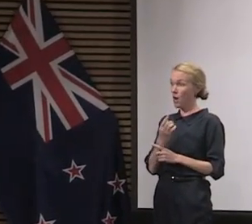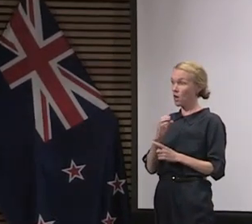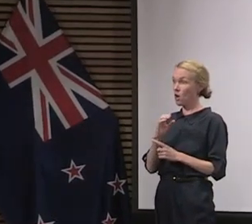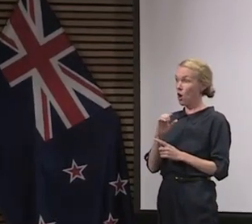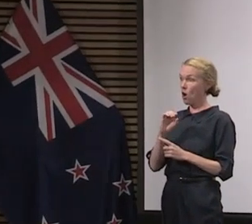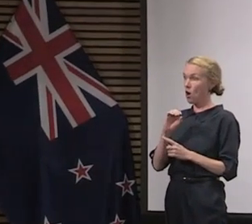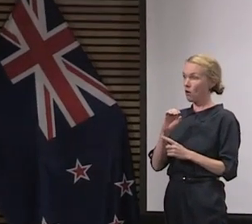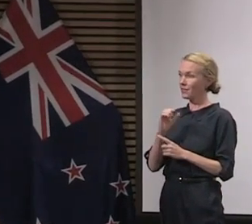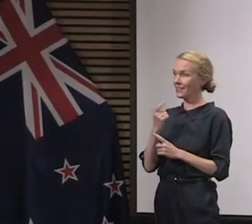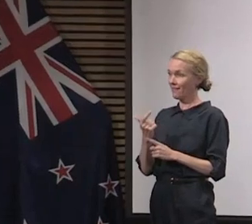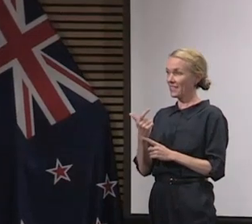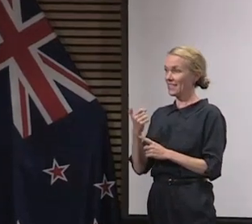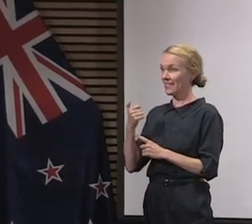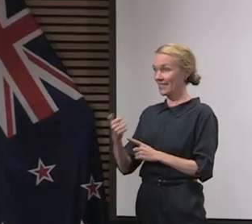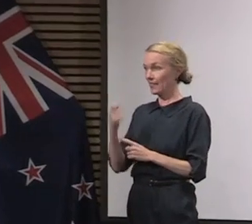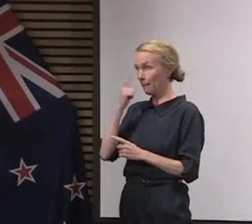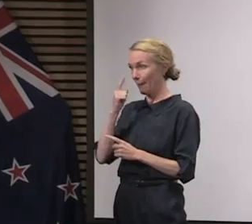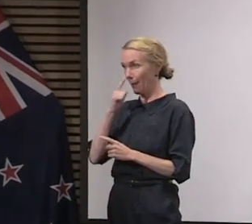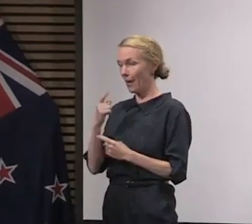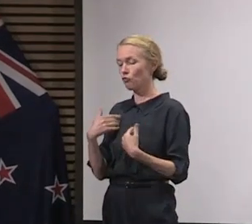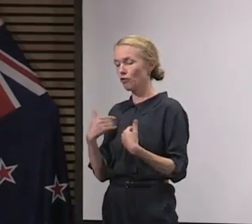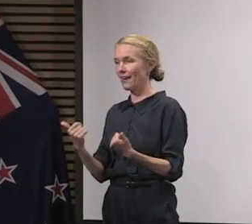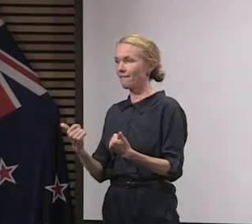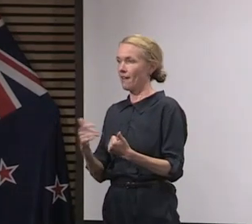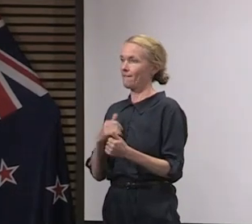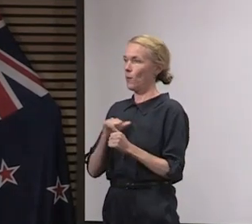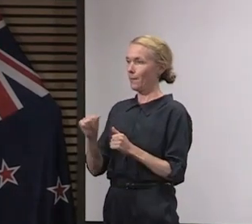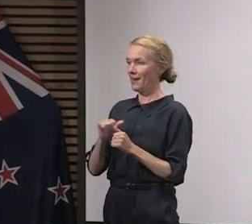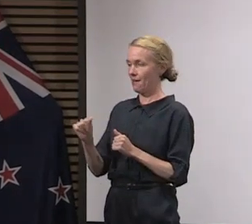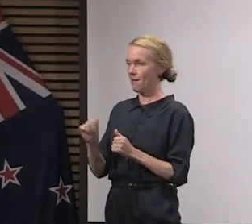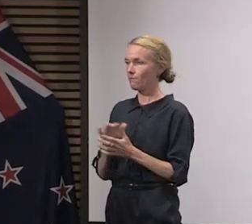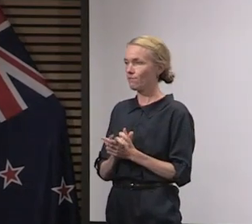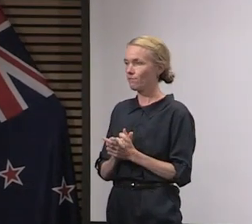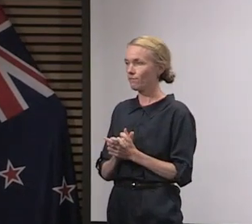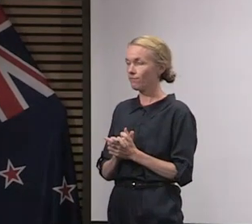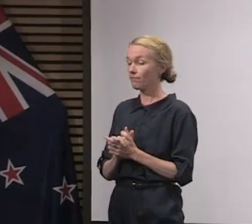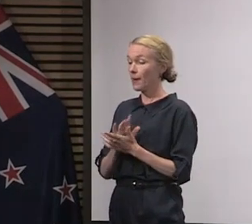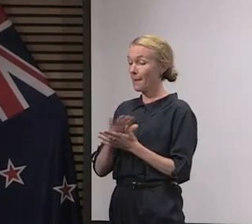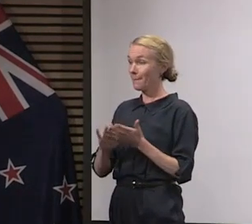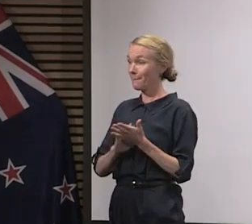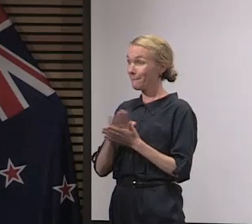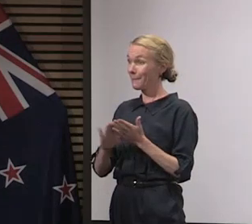additional deaths to report and we now have 176 cases of